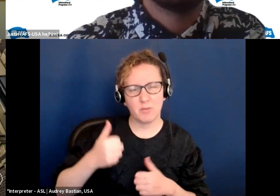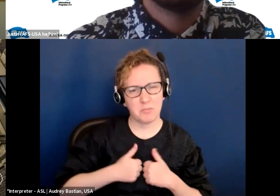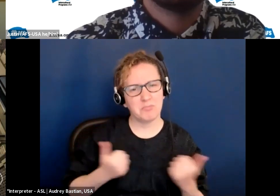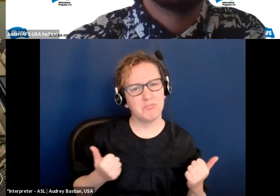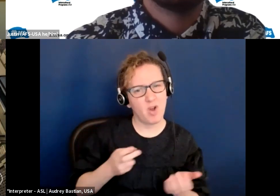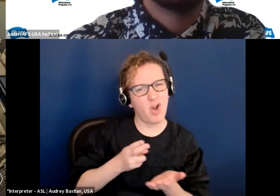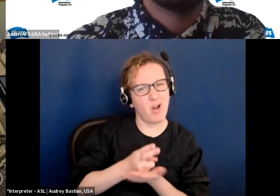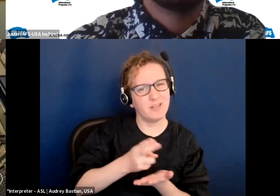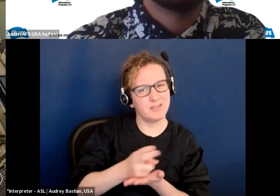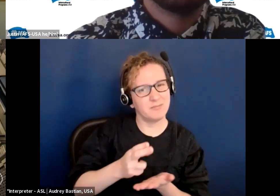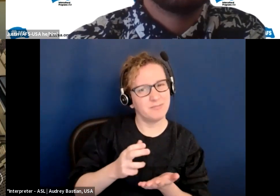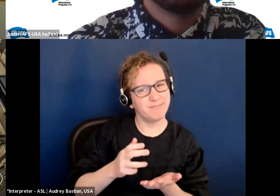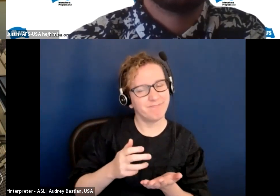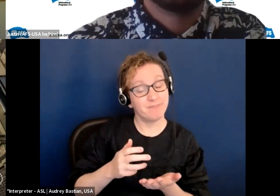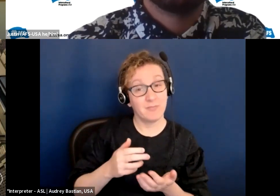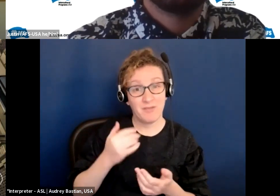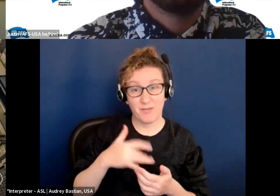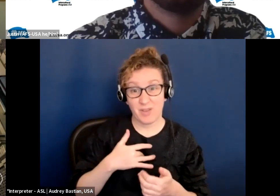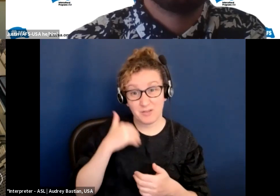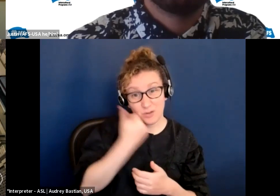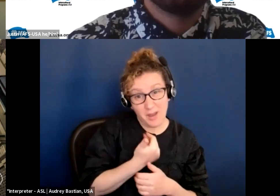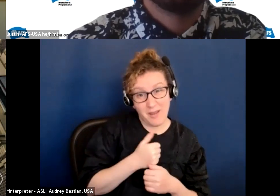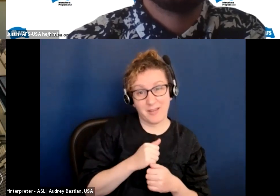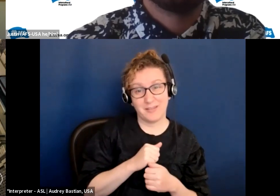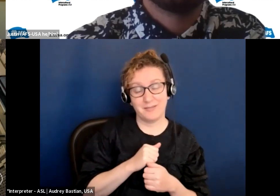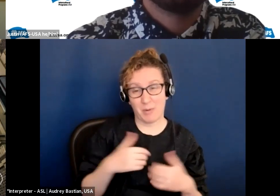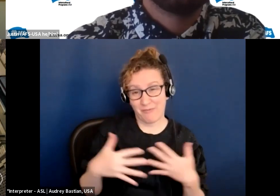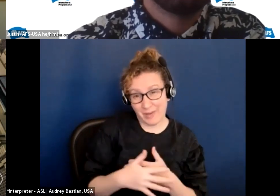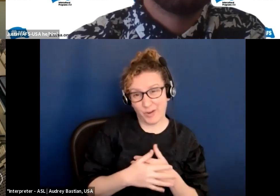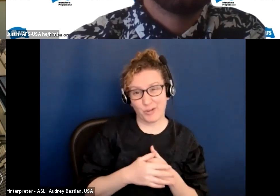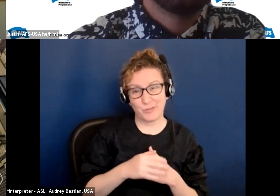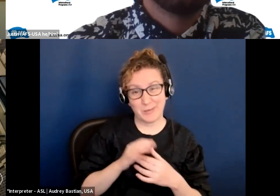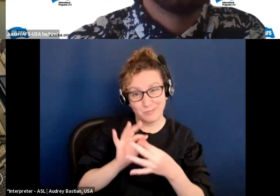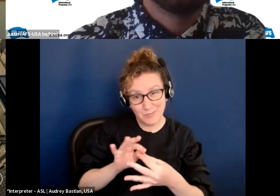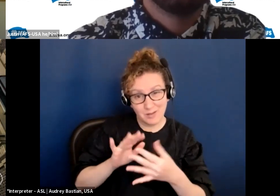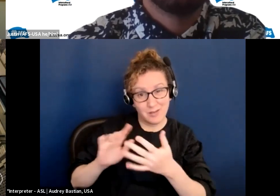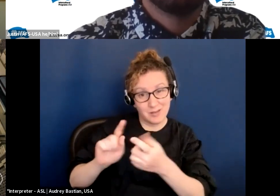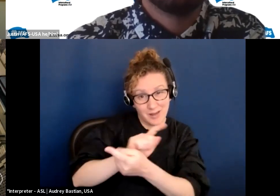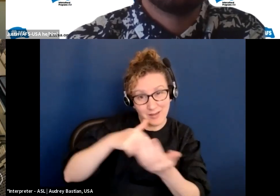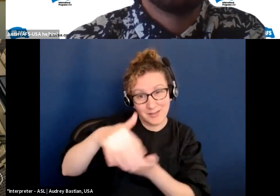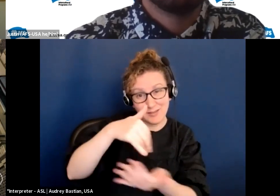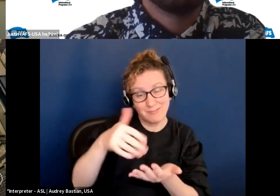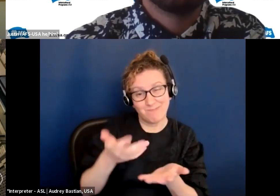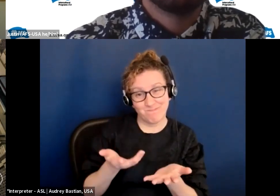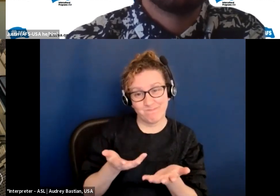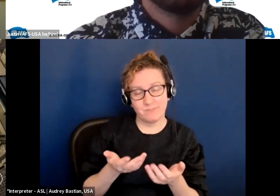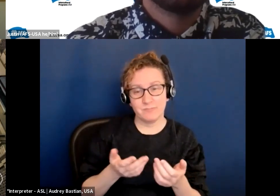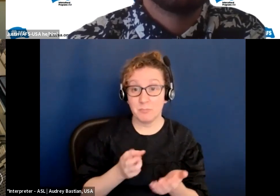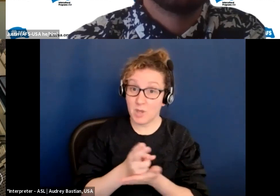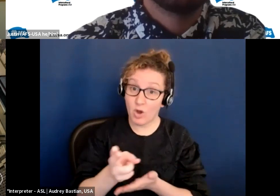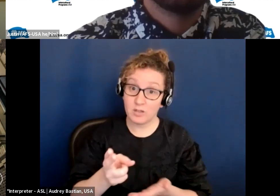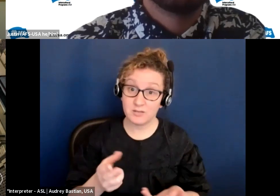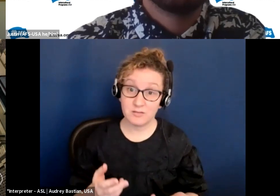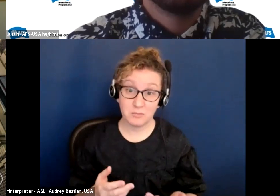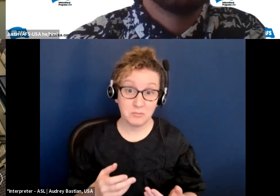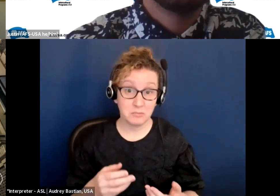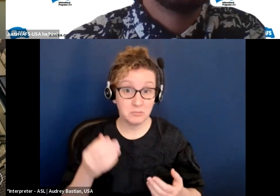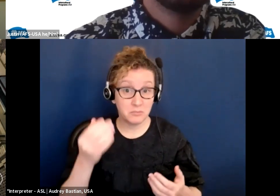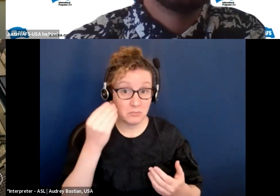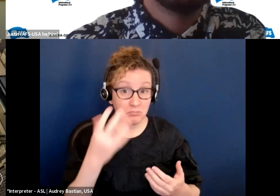you are feeling shy or fear around connecting and being aware of that is very important.